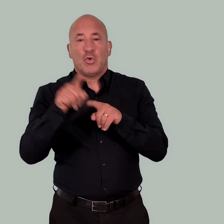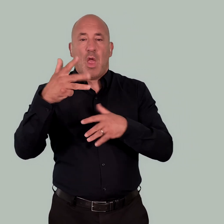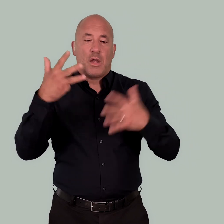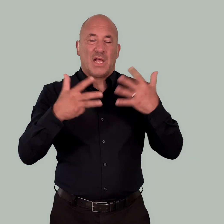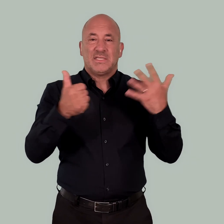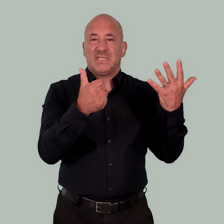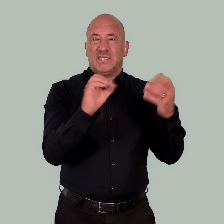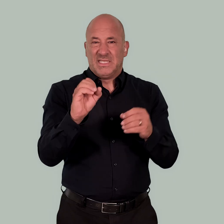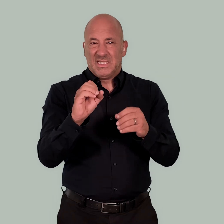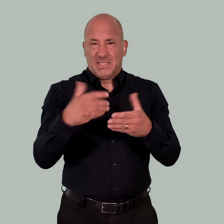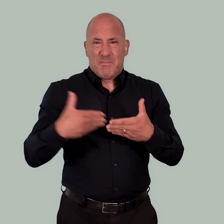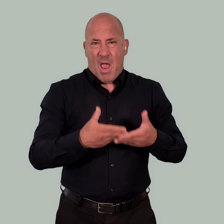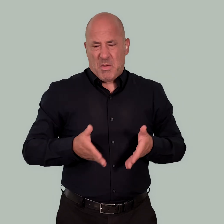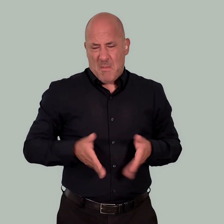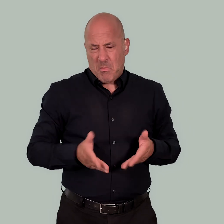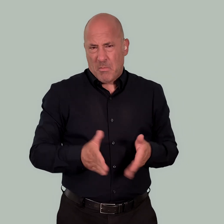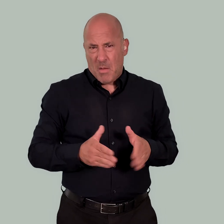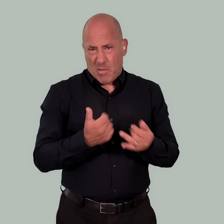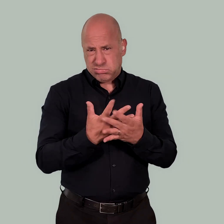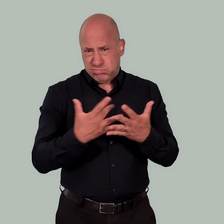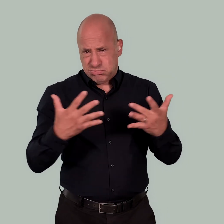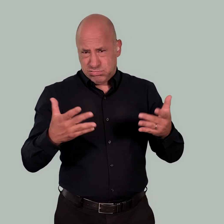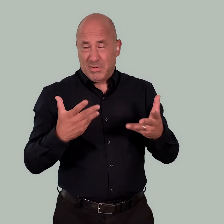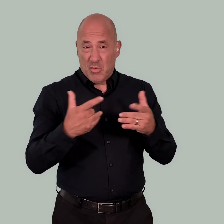and the large cohort of 1960s baby boomers